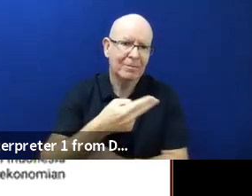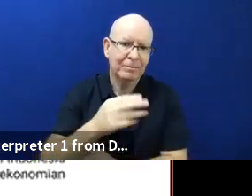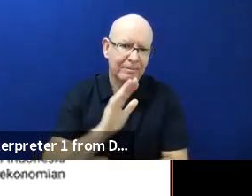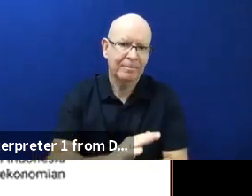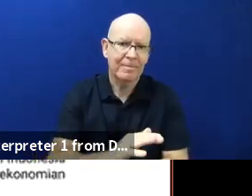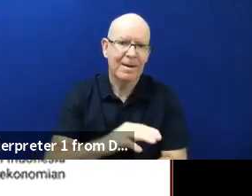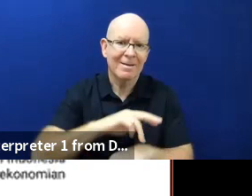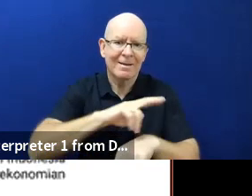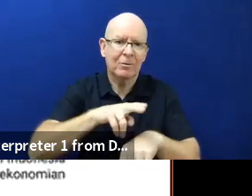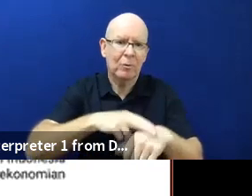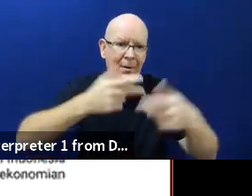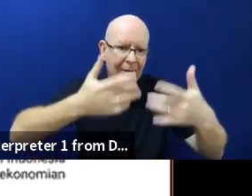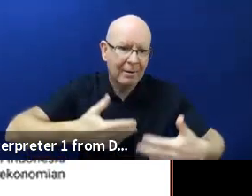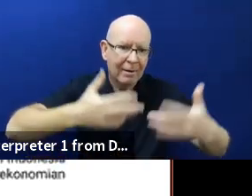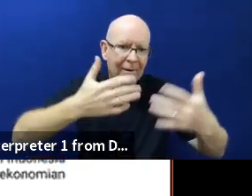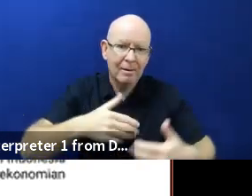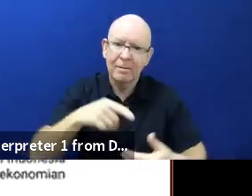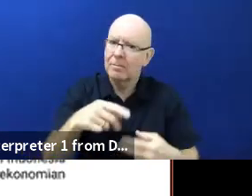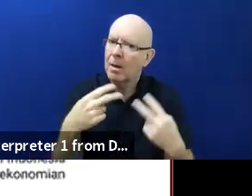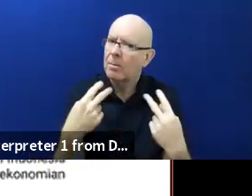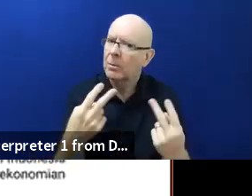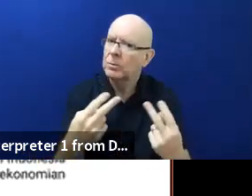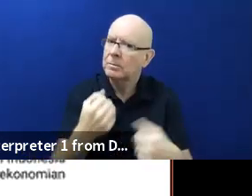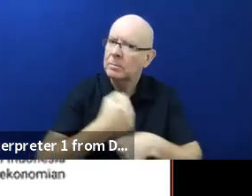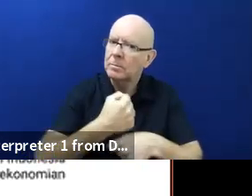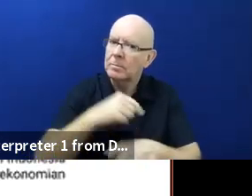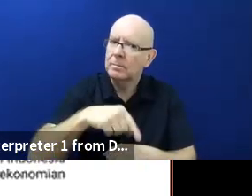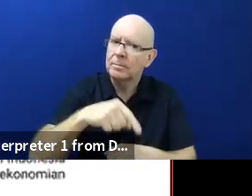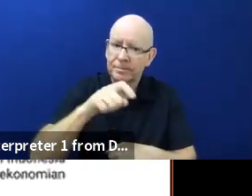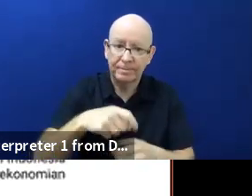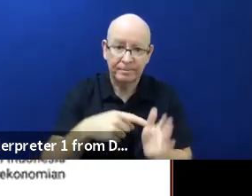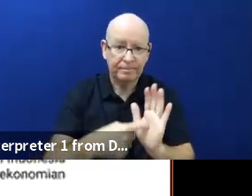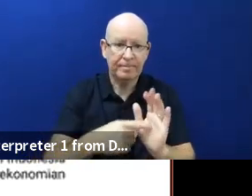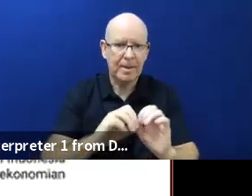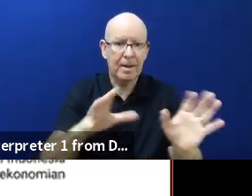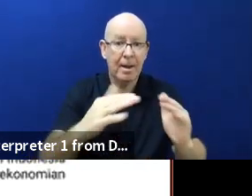but because we were relying on data that were not designed to estimate these costs, we needed a much